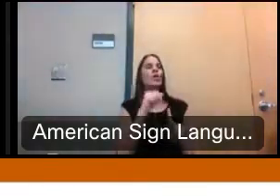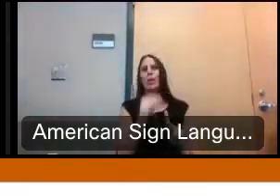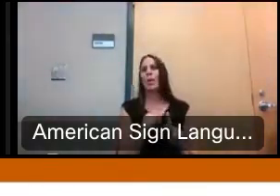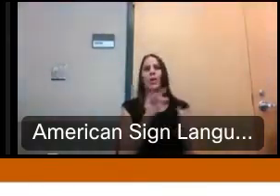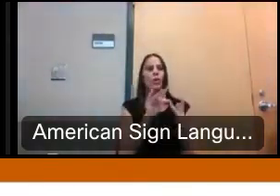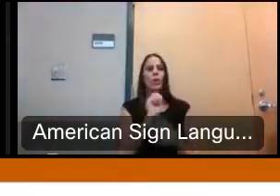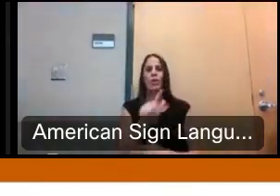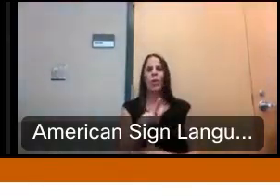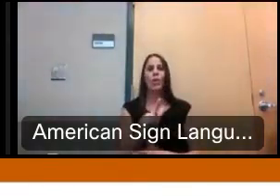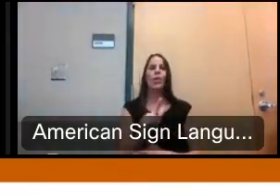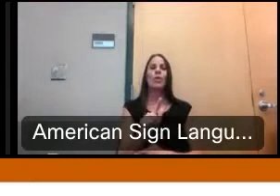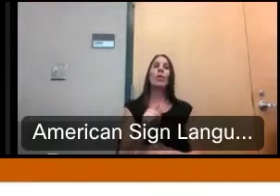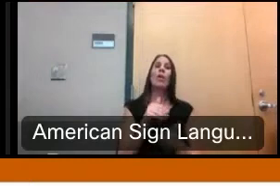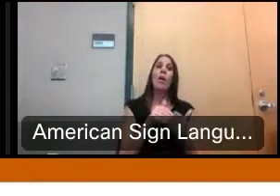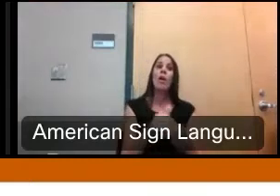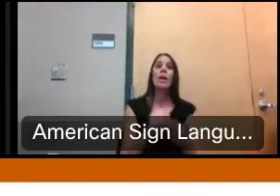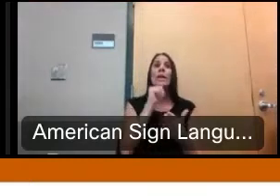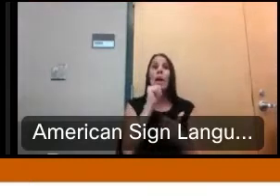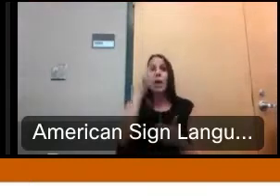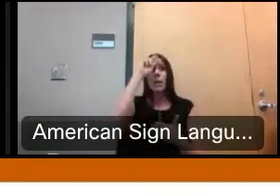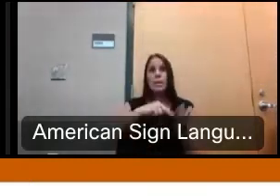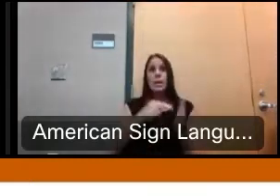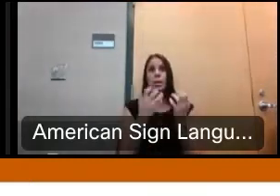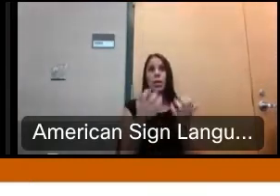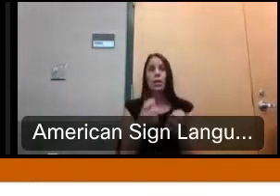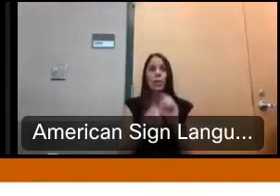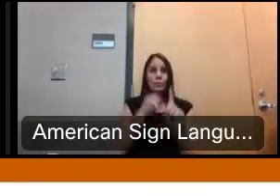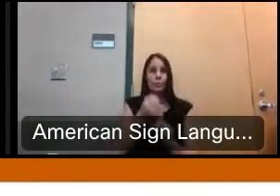So, I don't always do it, but, like, this is like, I try really hard to do it. Um, and